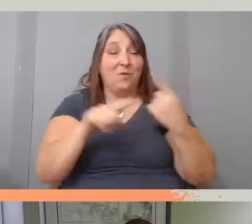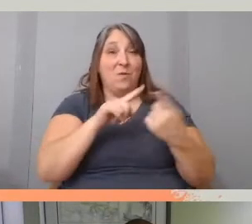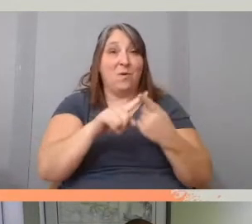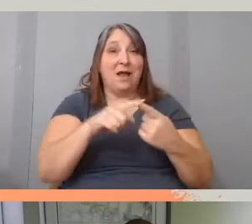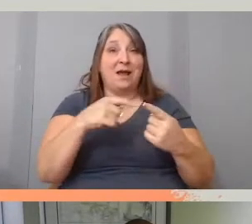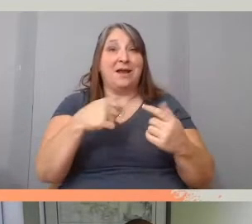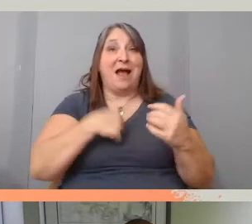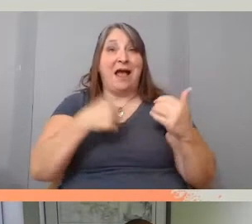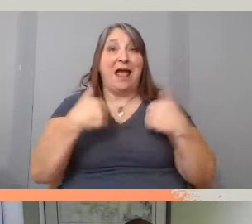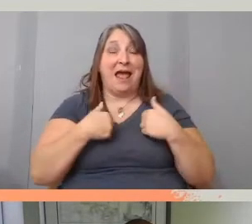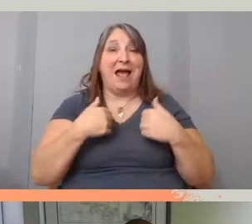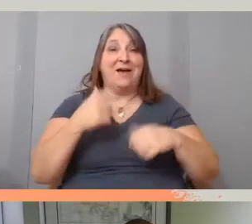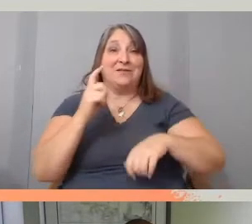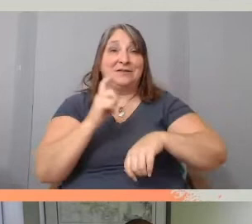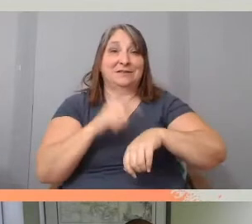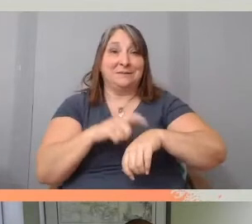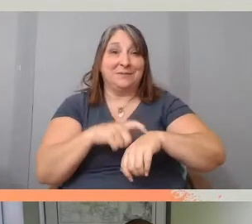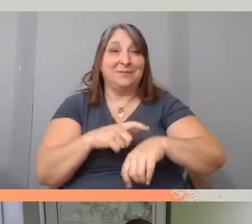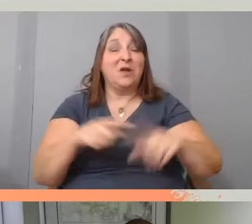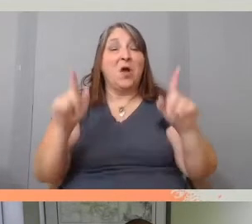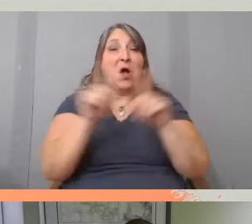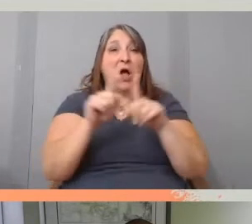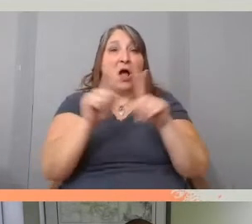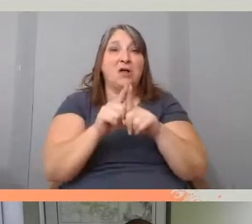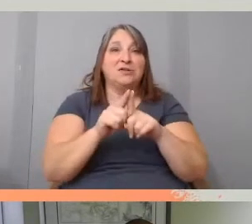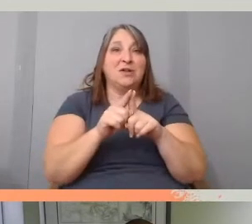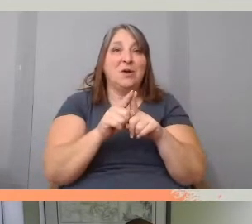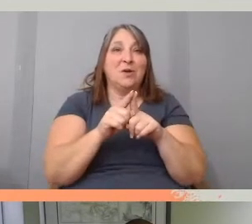There's also just trying to make someone feel okay